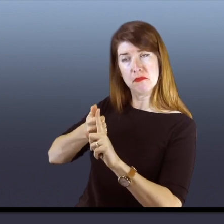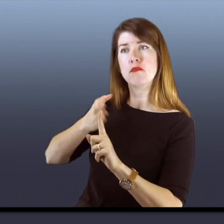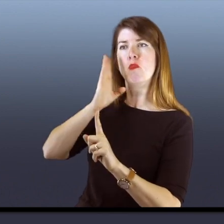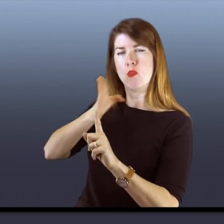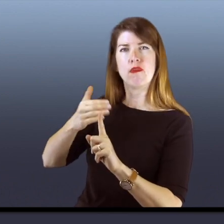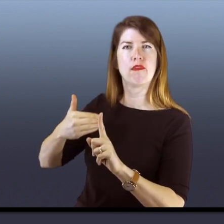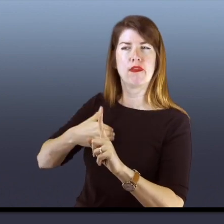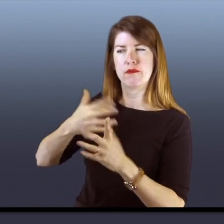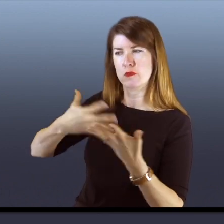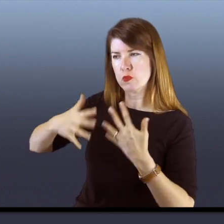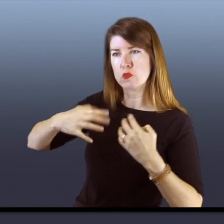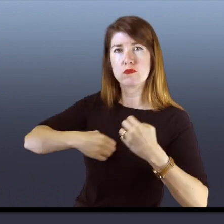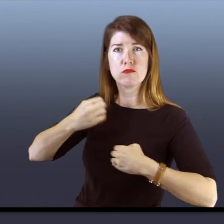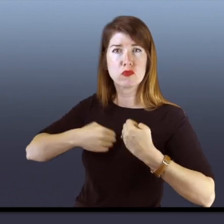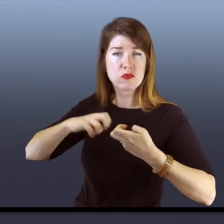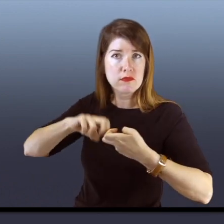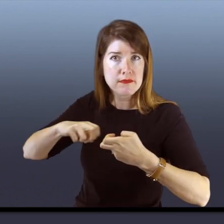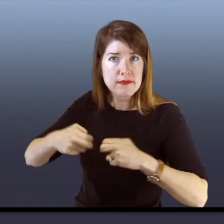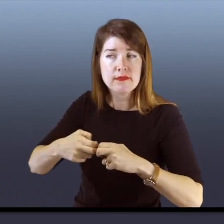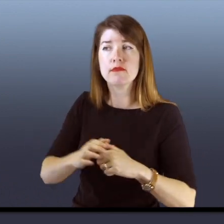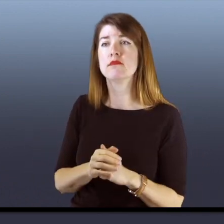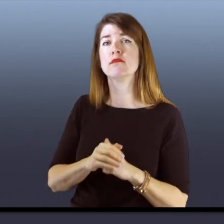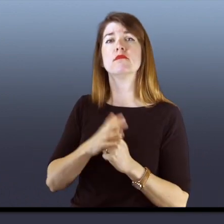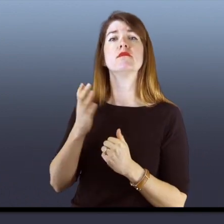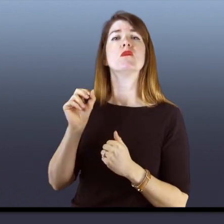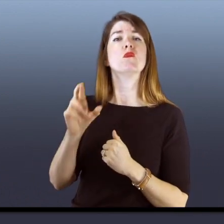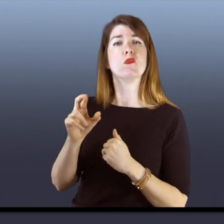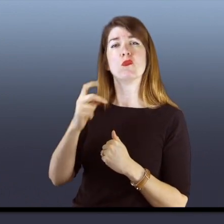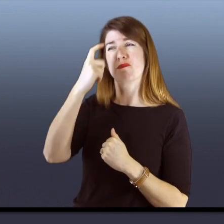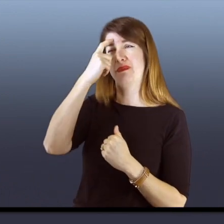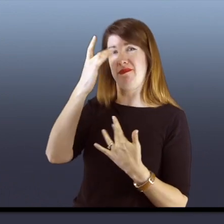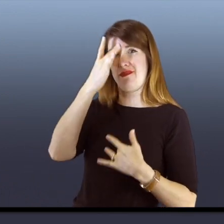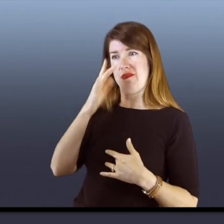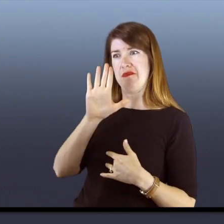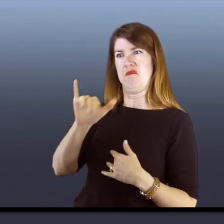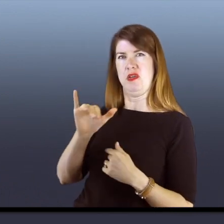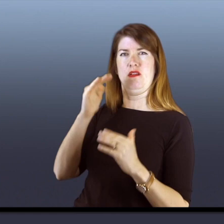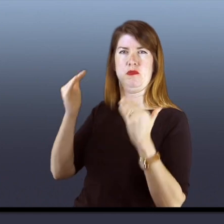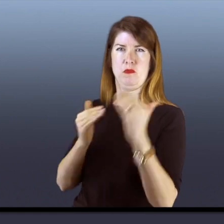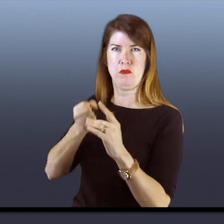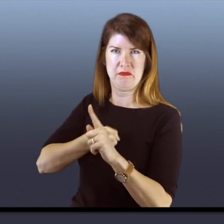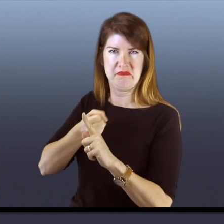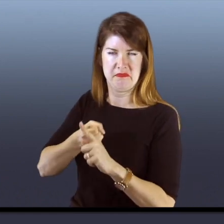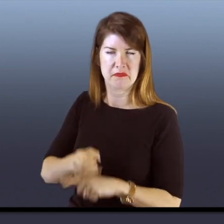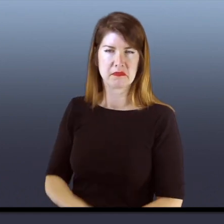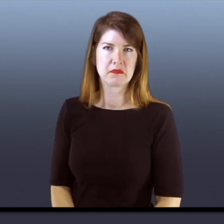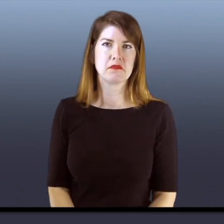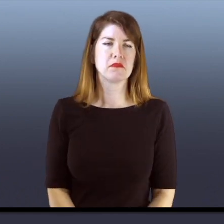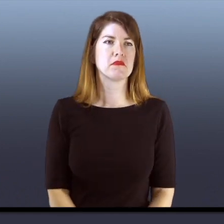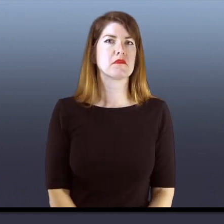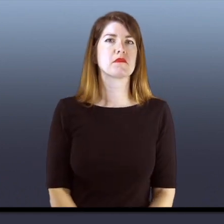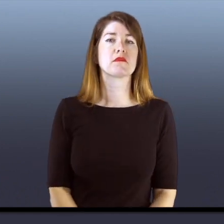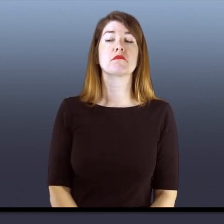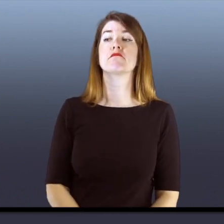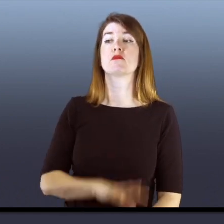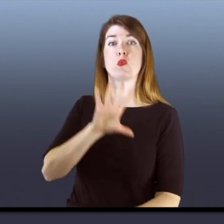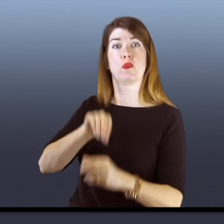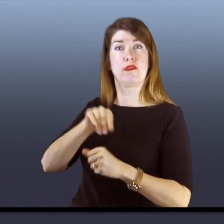or a mental illness by the time they're an adult. So among the research that we do have, according to Black and Glickman,